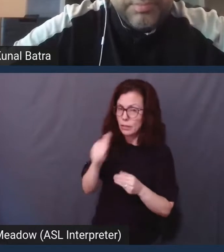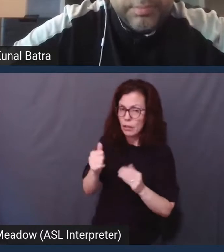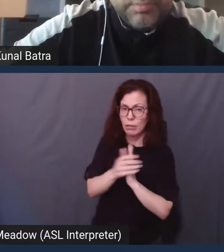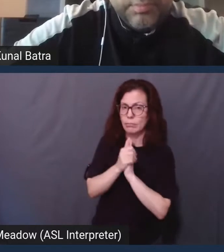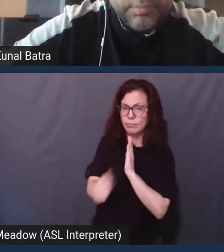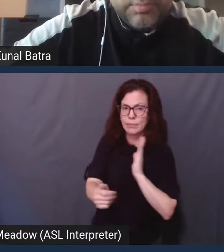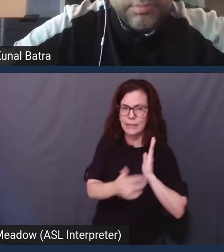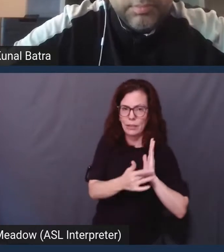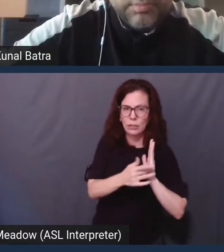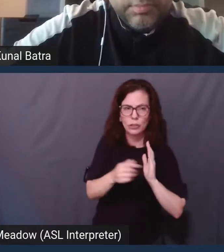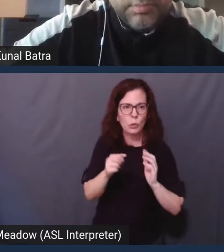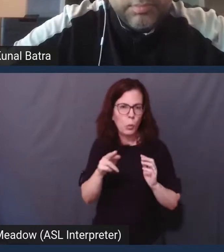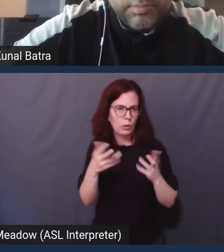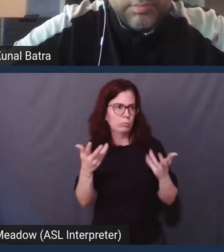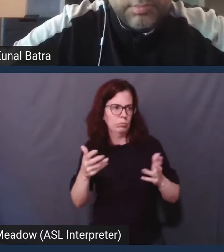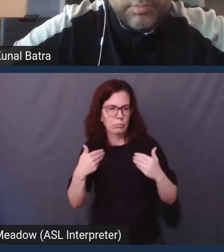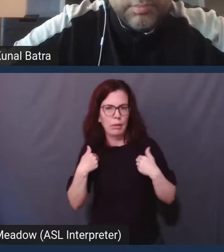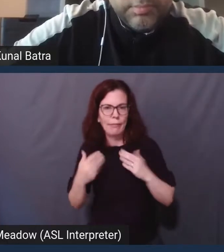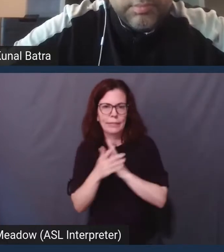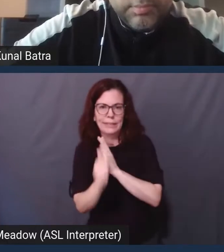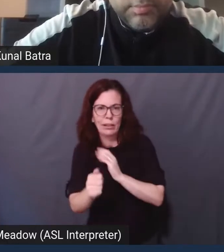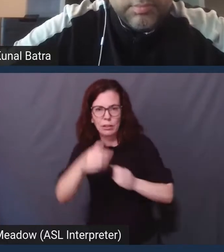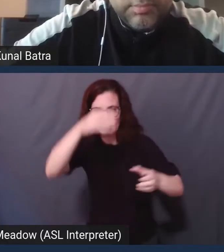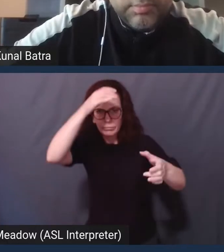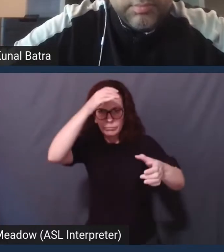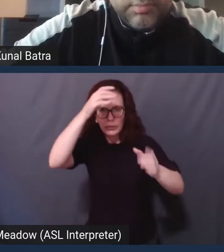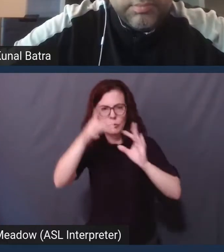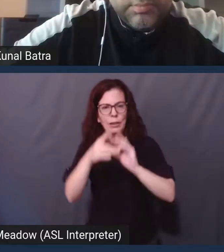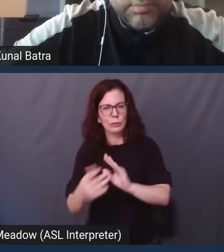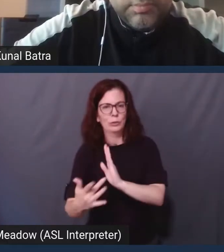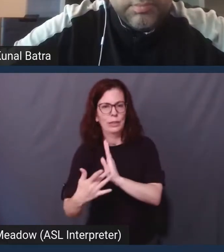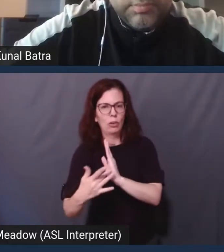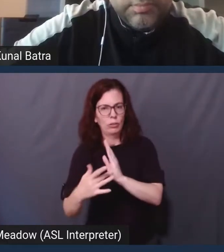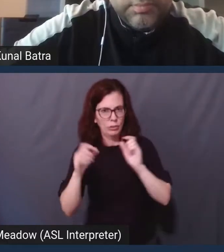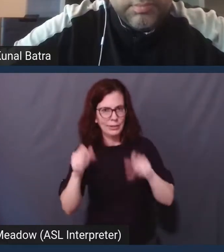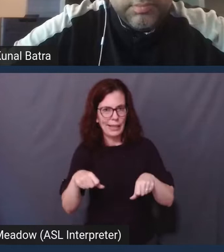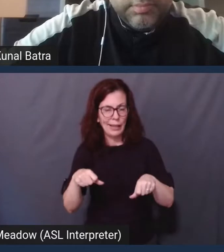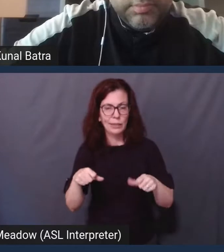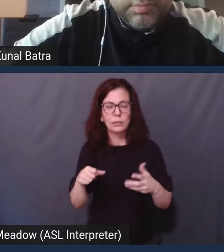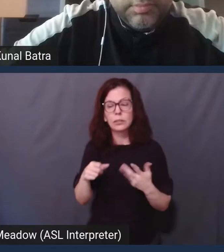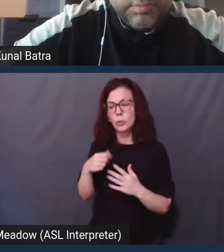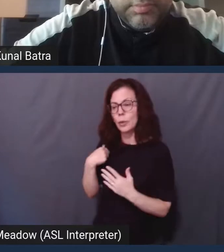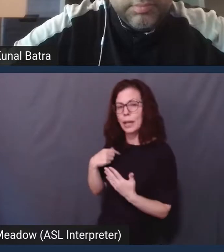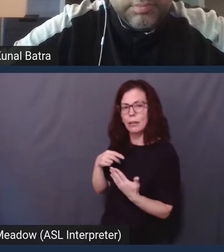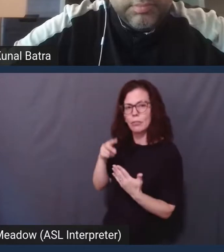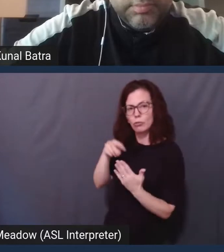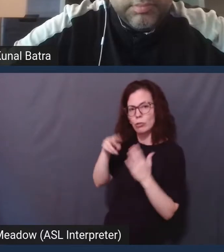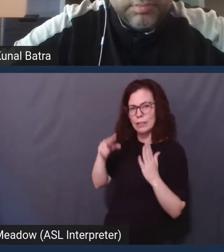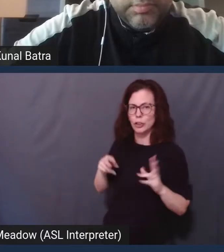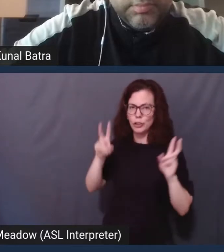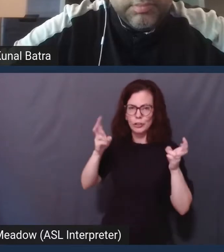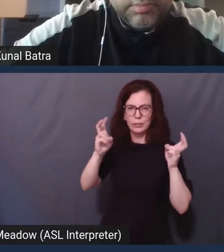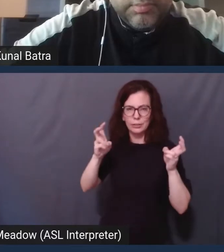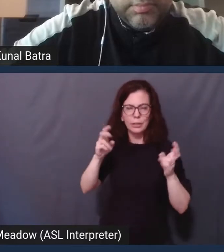So there's no real distinction, but yes, there are readers, what I call as people who wanna make decisions.